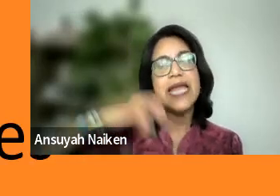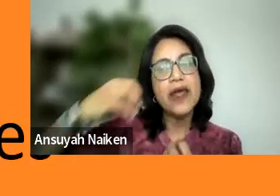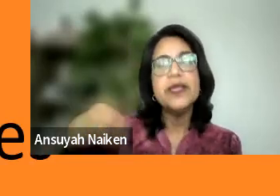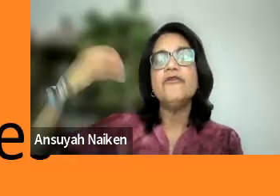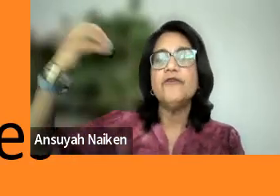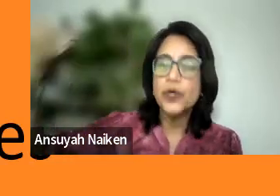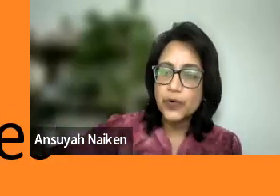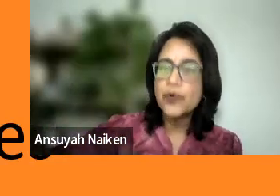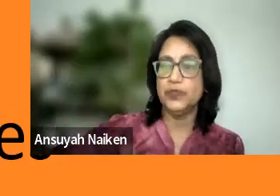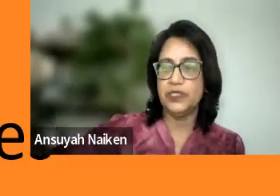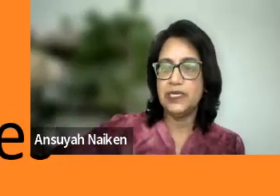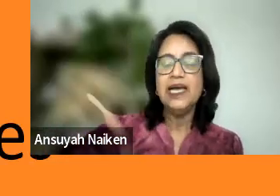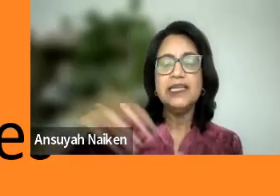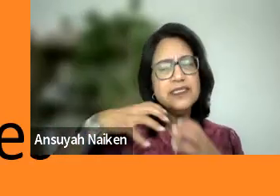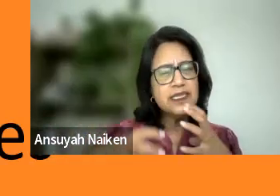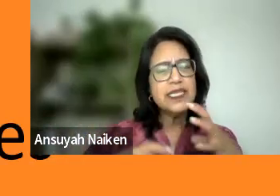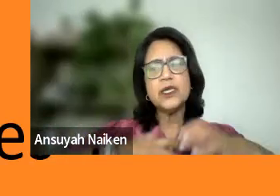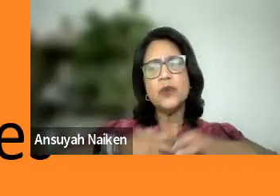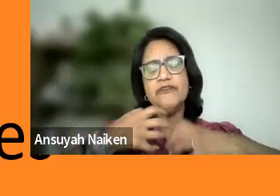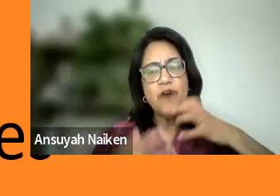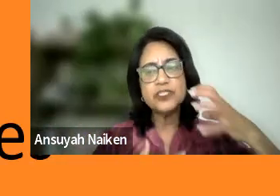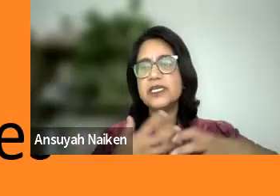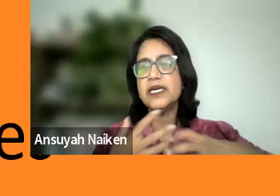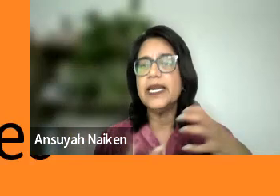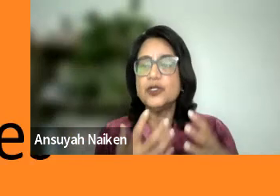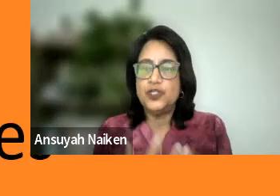We talk about the weaknesses and we say look, don't see this as a weakness.